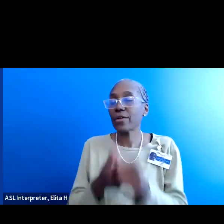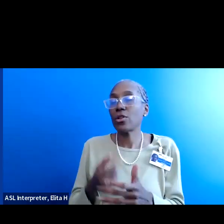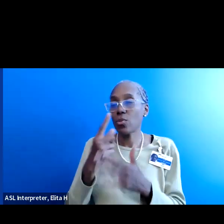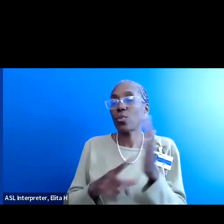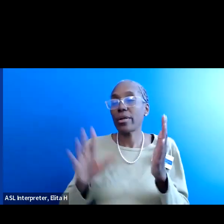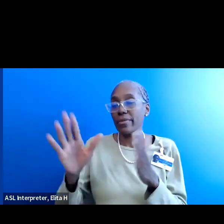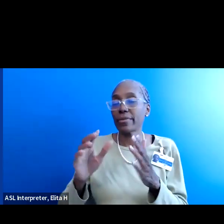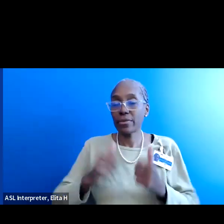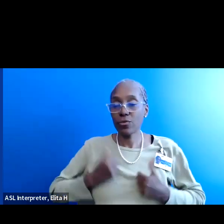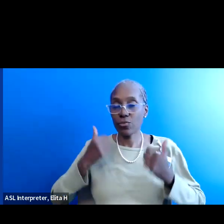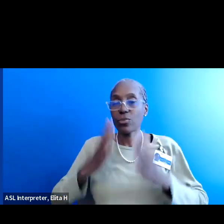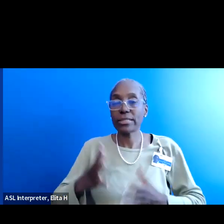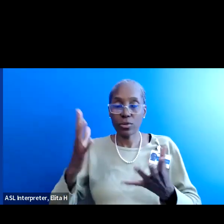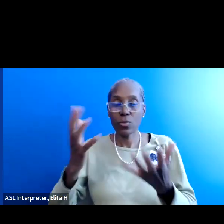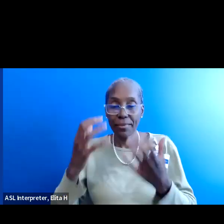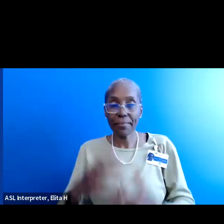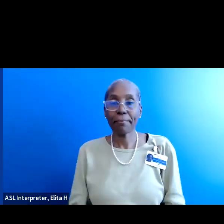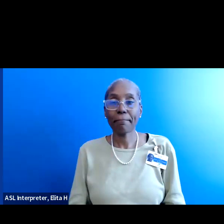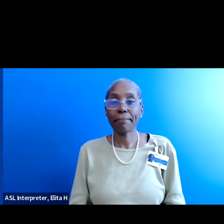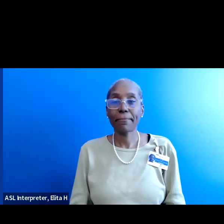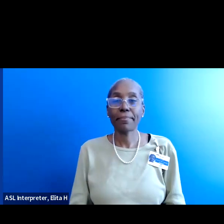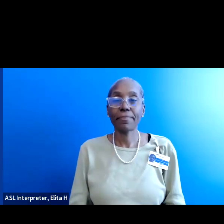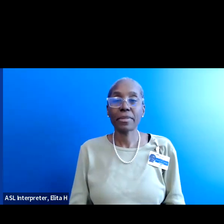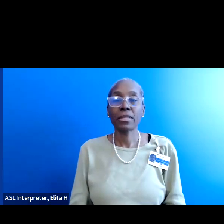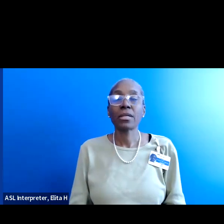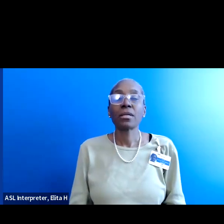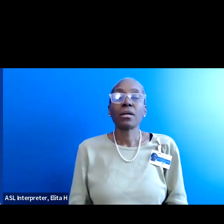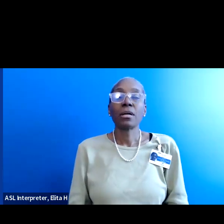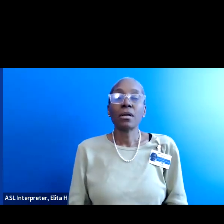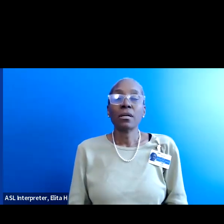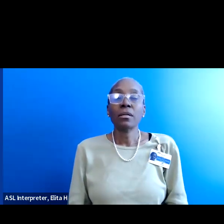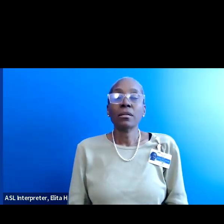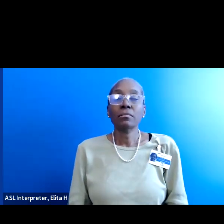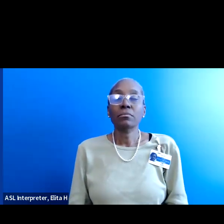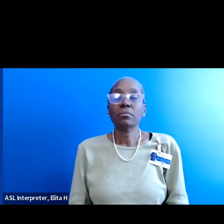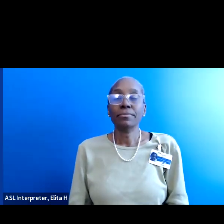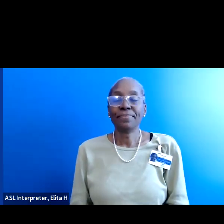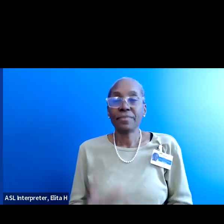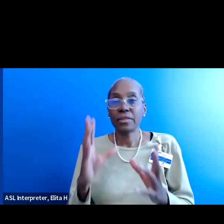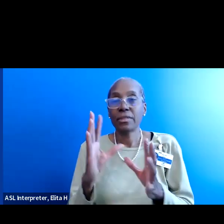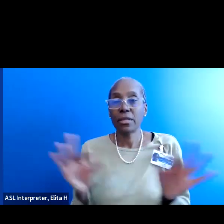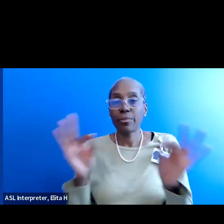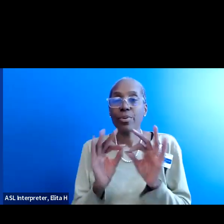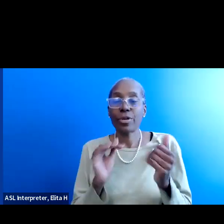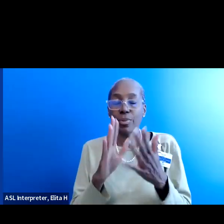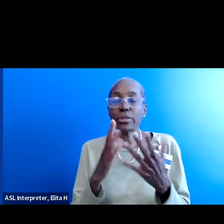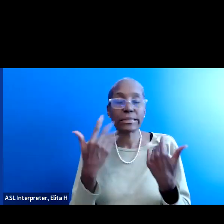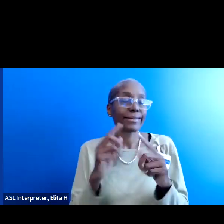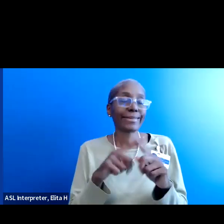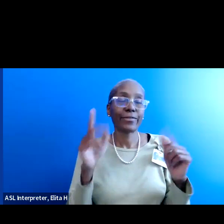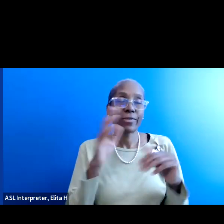So that's an important approach that makes it very different than other programs.